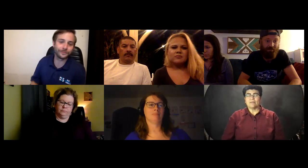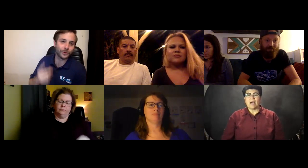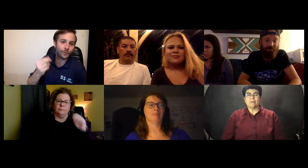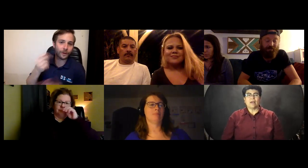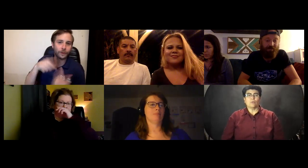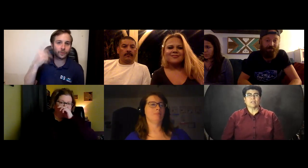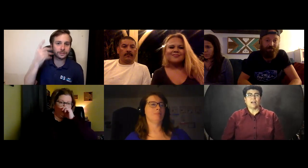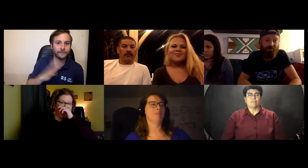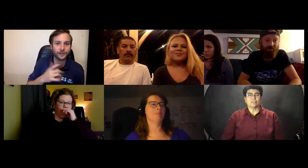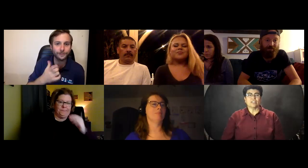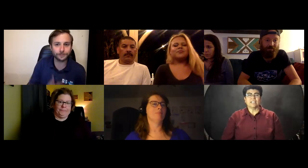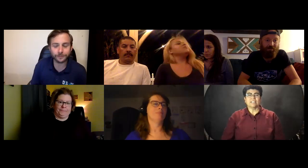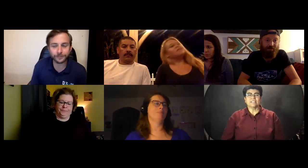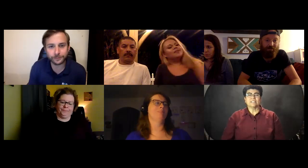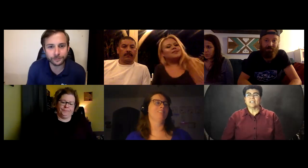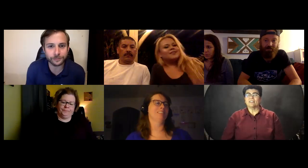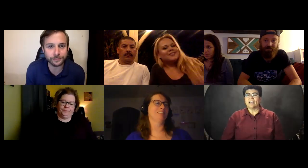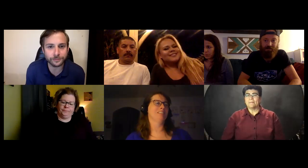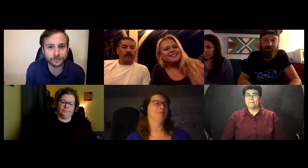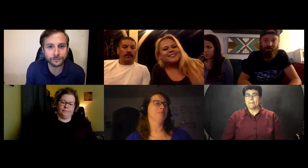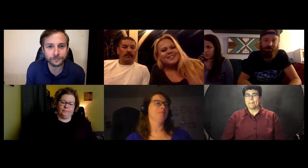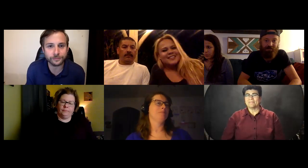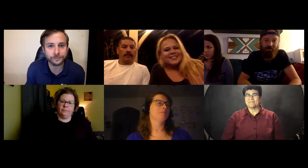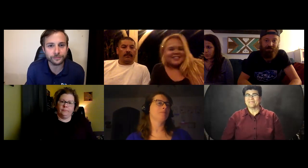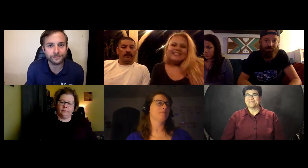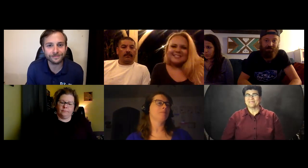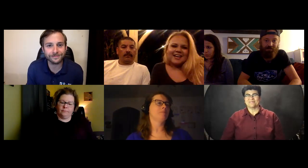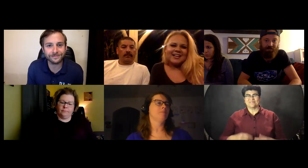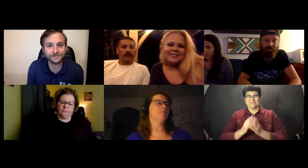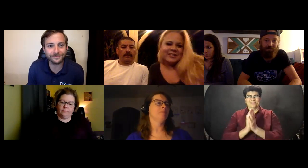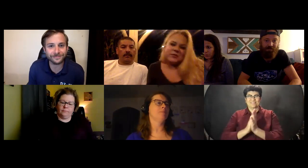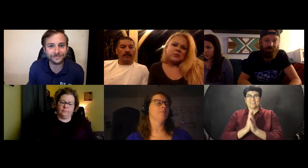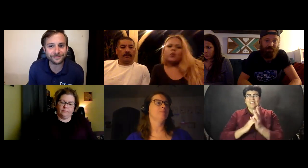happy that worked out for your kids